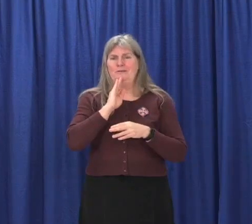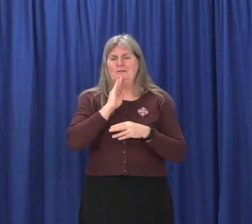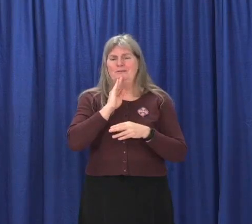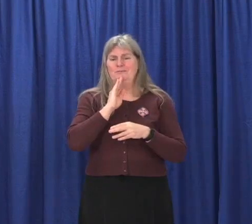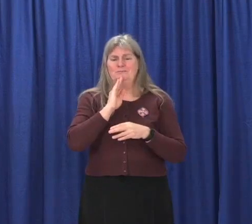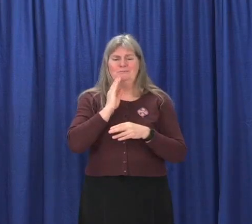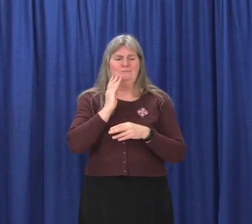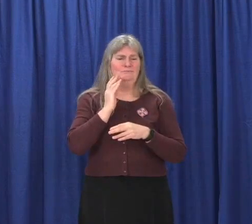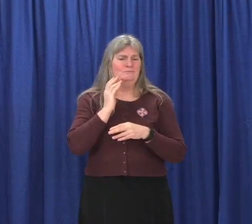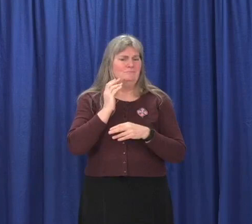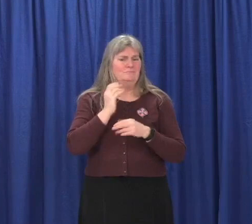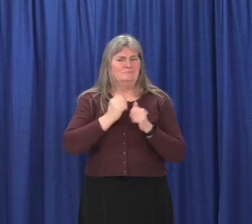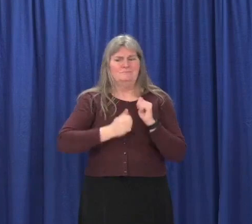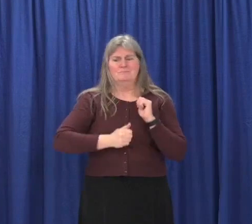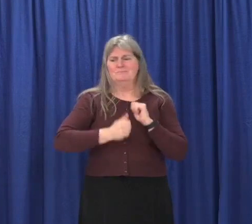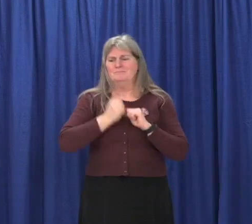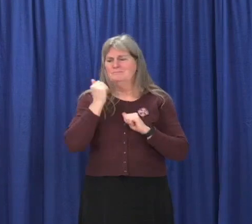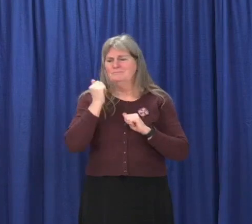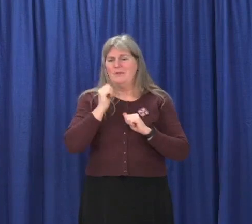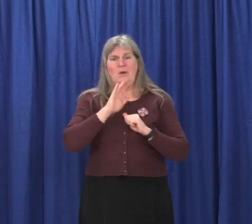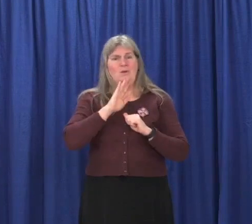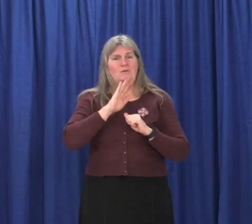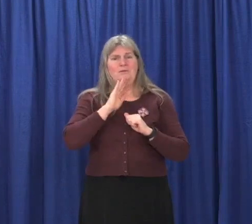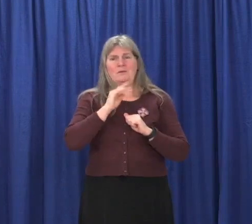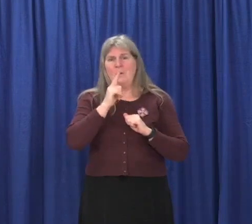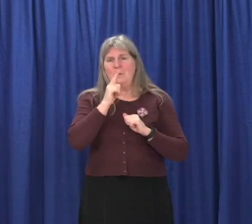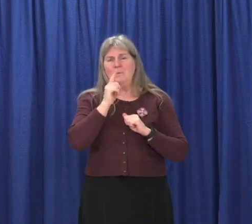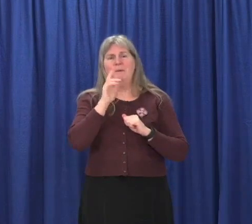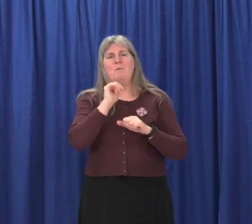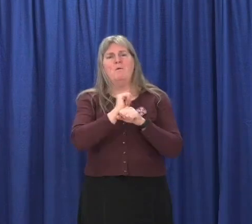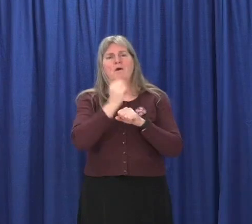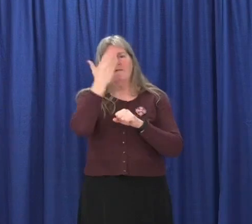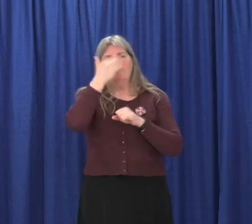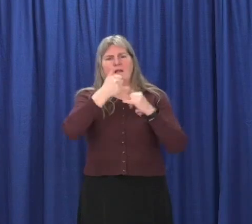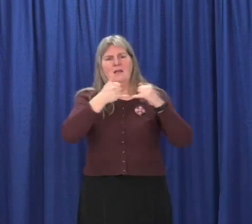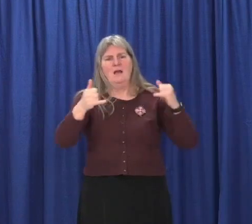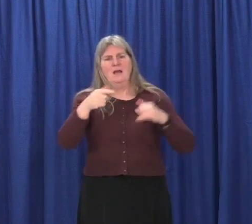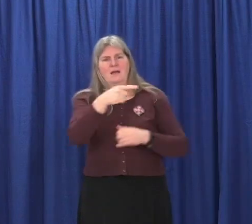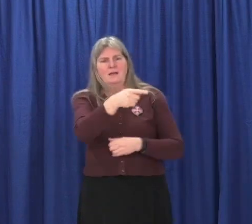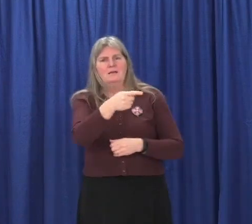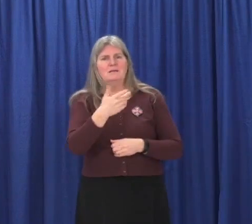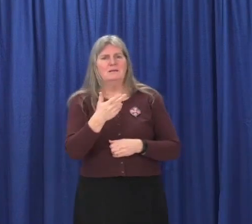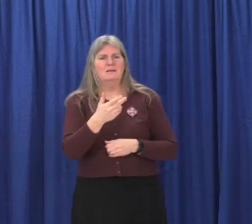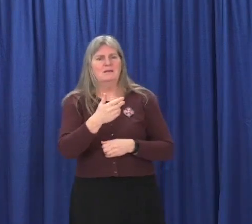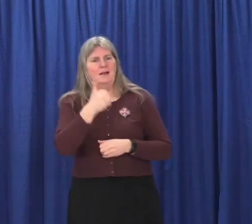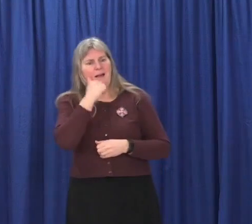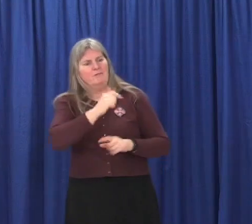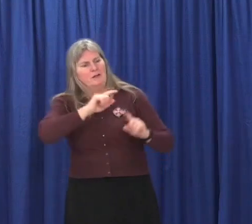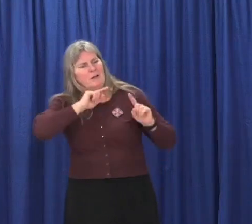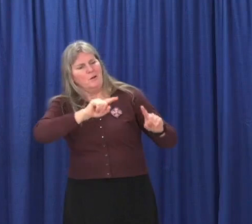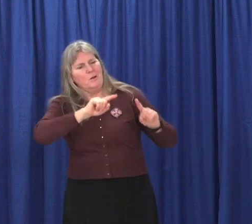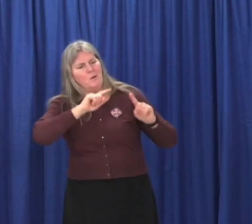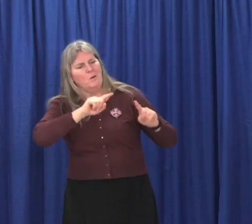and most downtrodden are our frontline workers, right? The folks that show up every day, I look around this room,